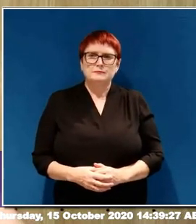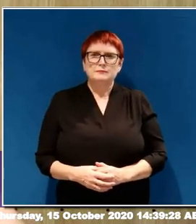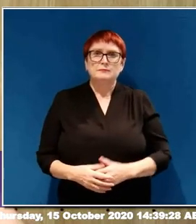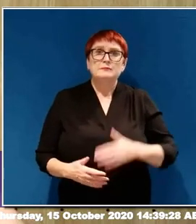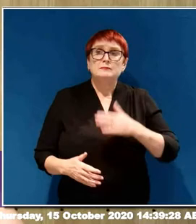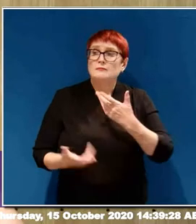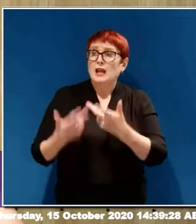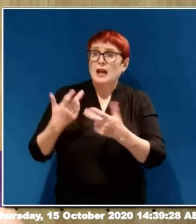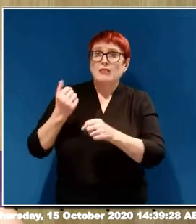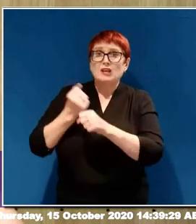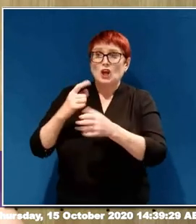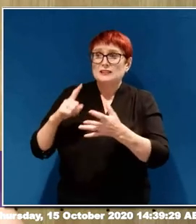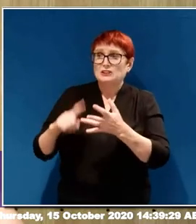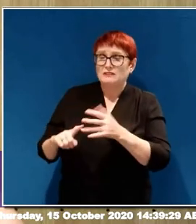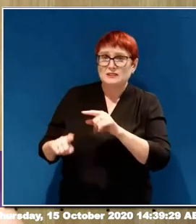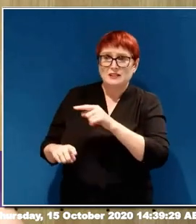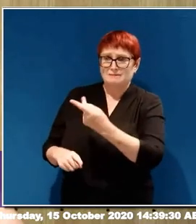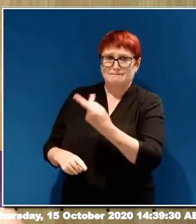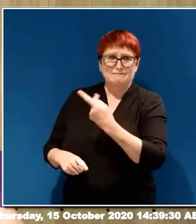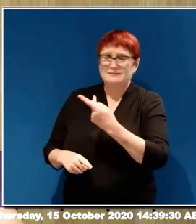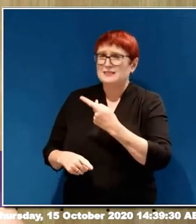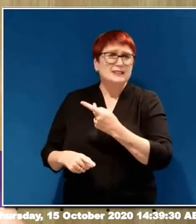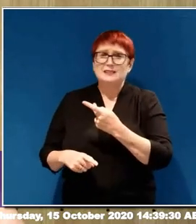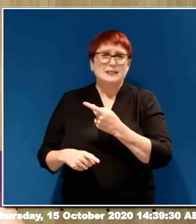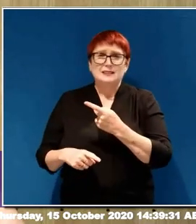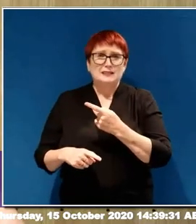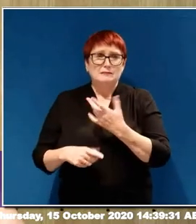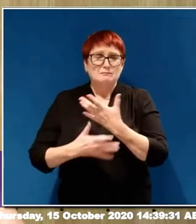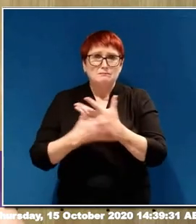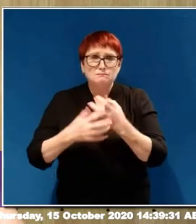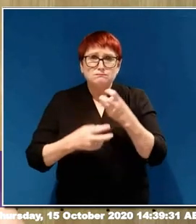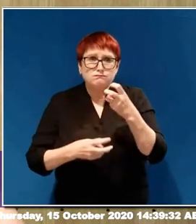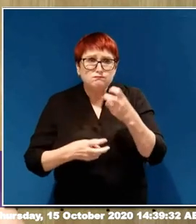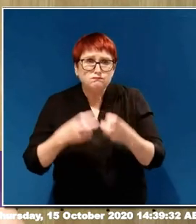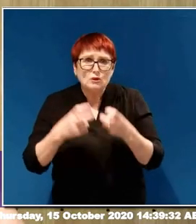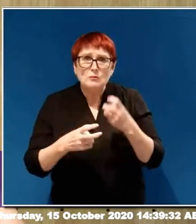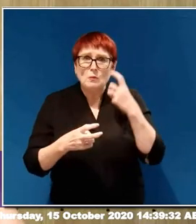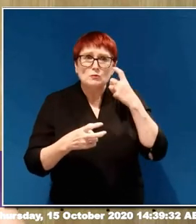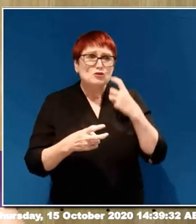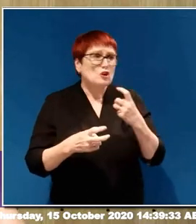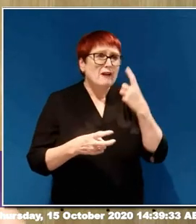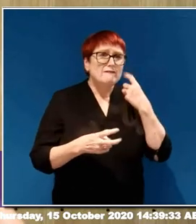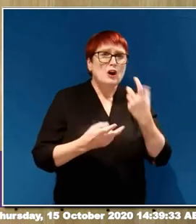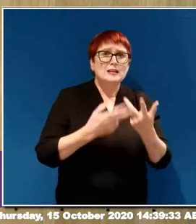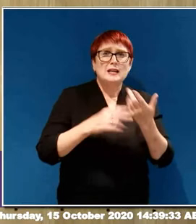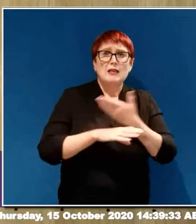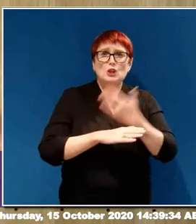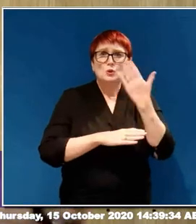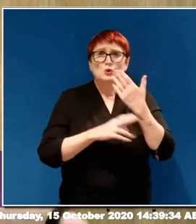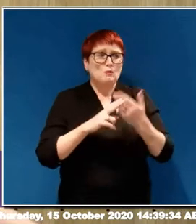trying to enrol the students in another school, and just that consumed the